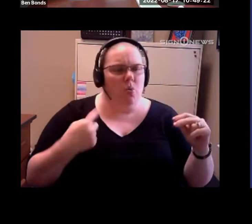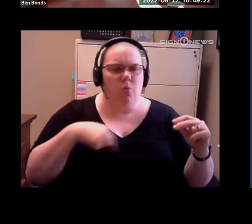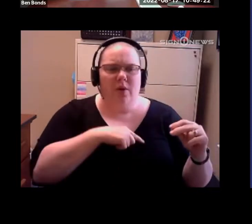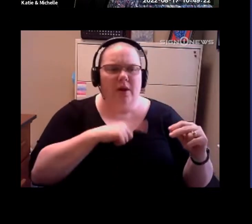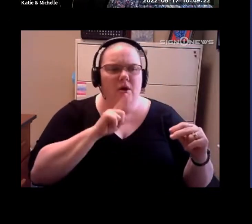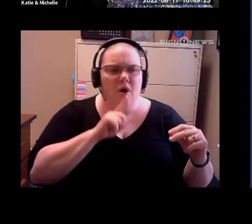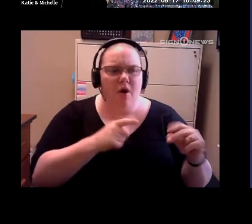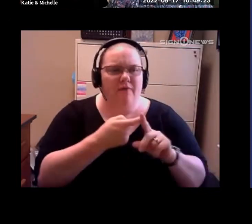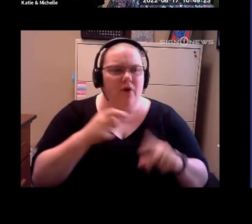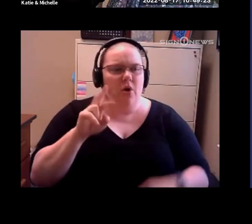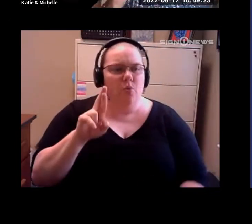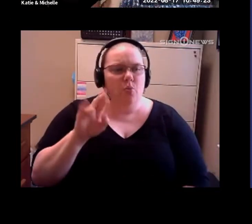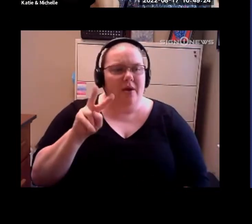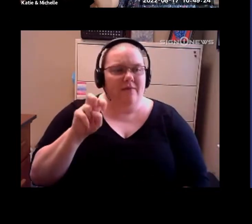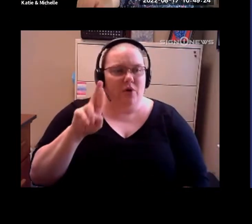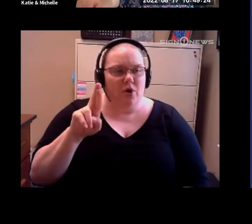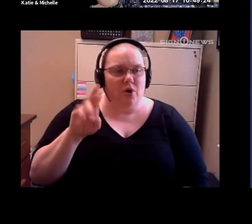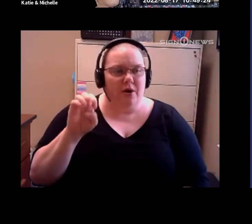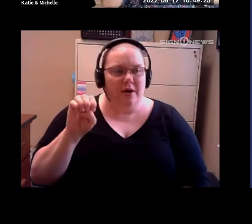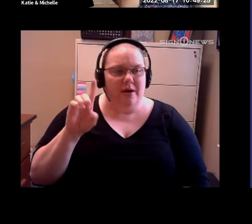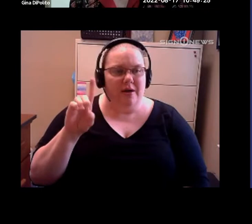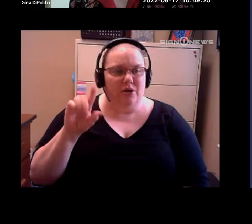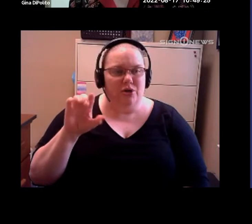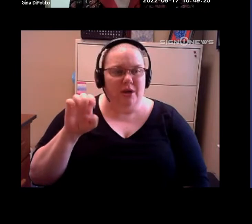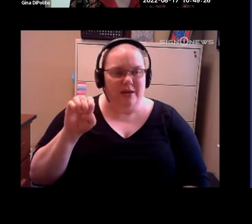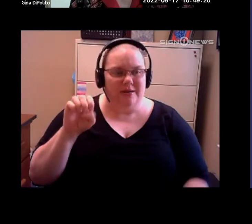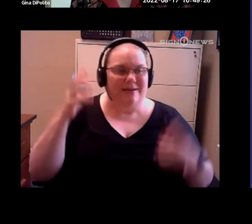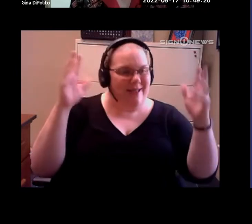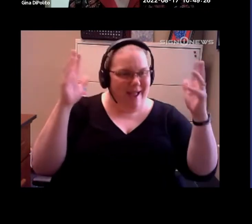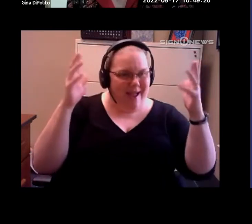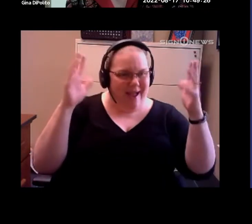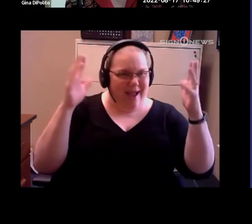River Edge River Edge Let's go see you guys